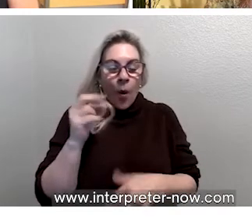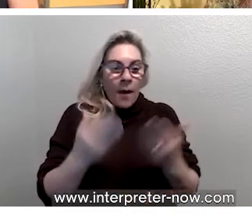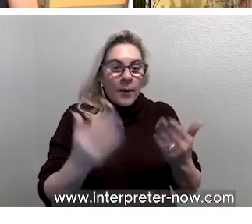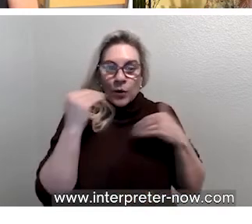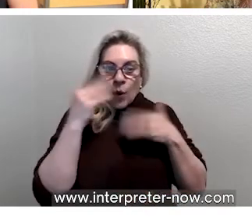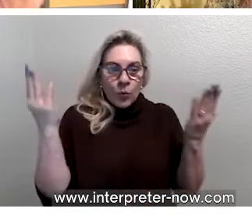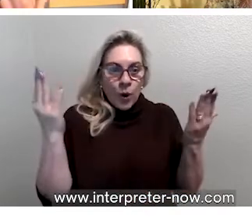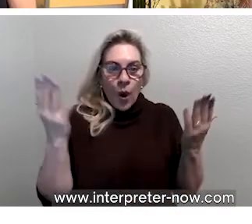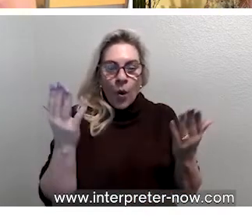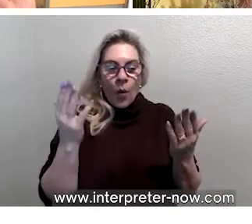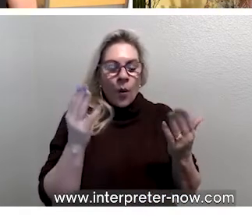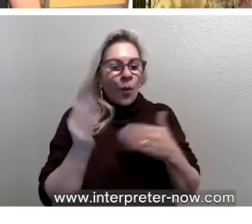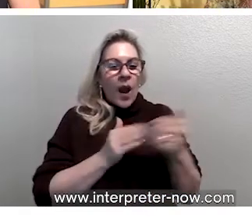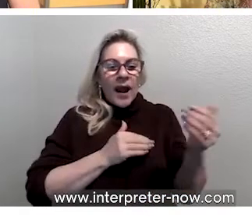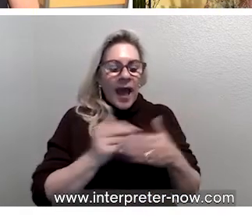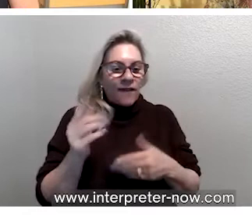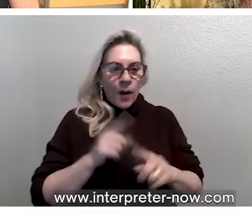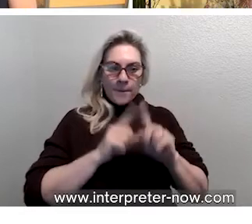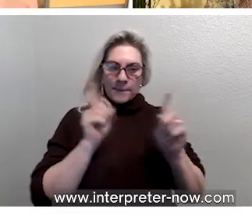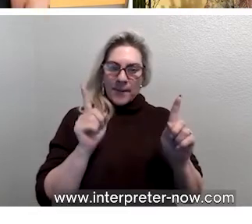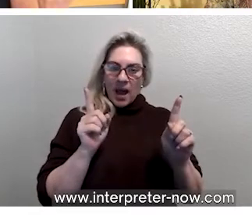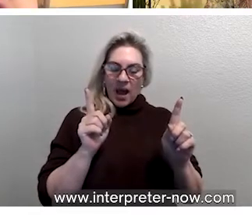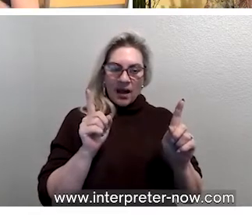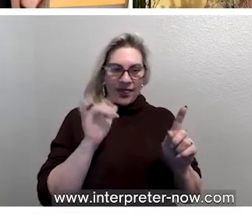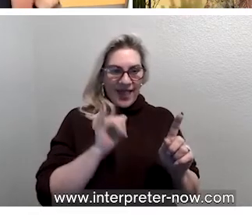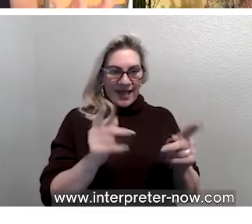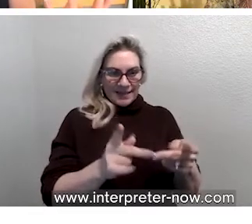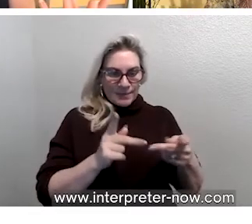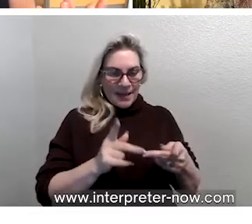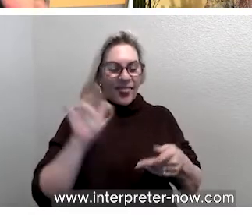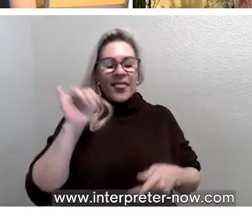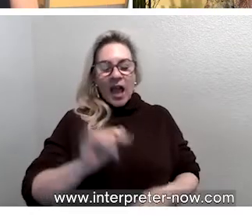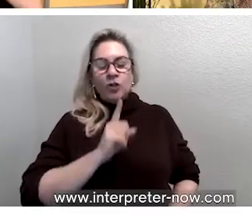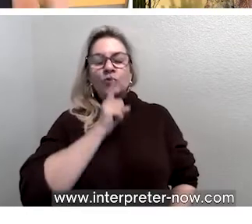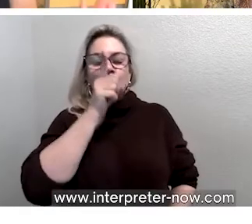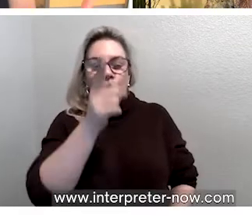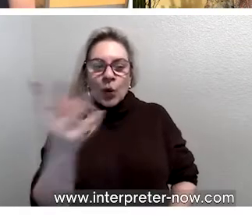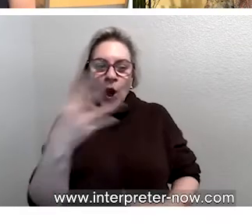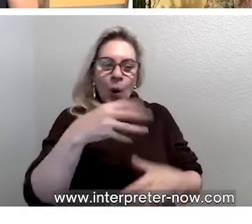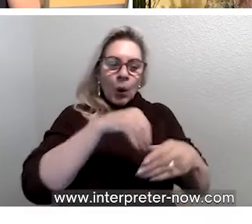five times and needs this space, that inclusion is creating that space so that people don't